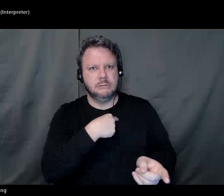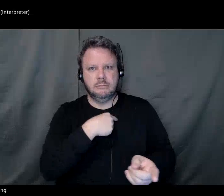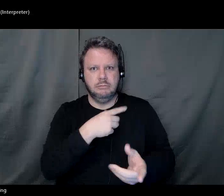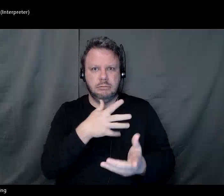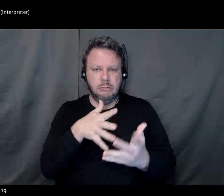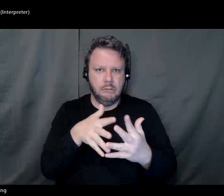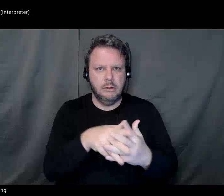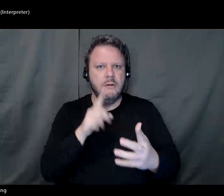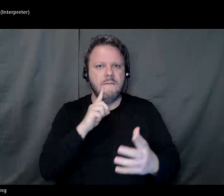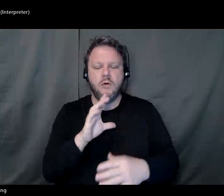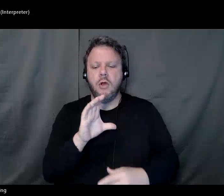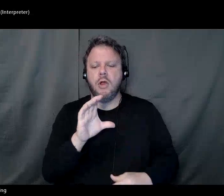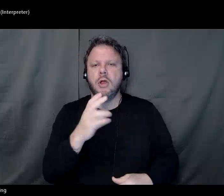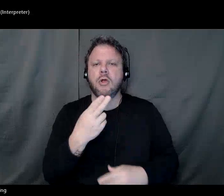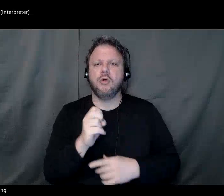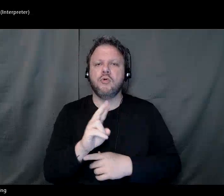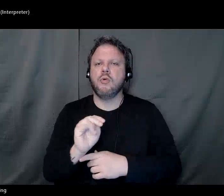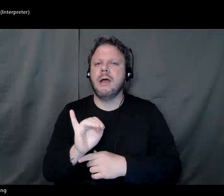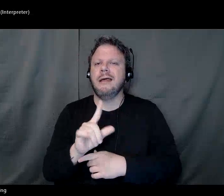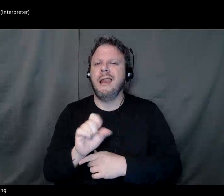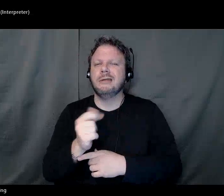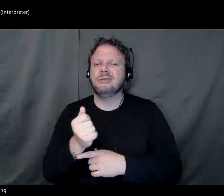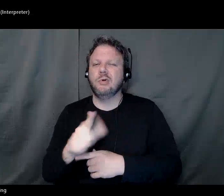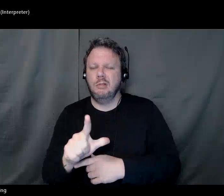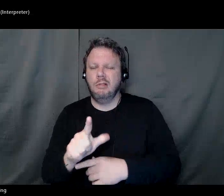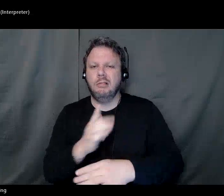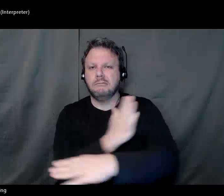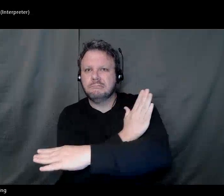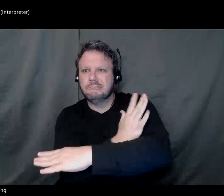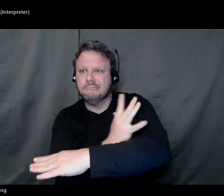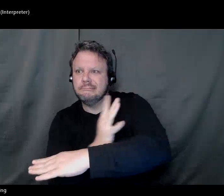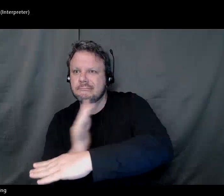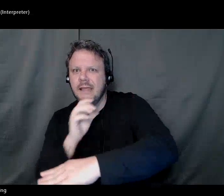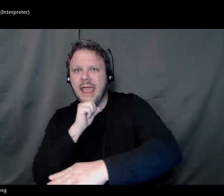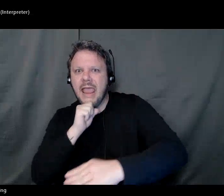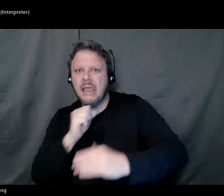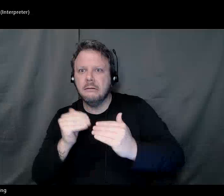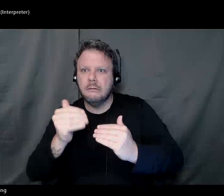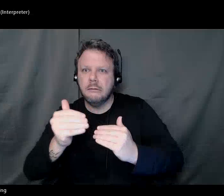Into chronological age, and I think that can get in the way when we think about.